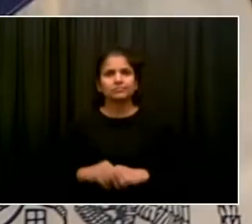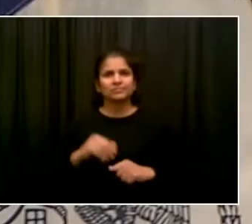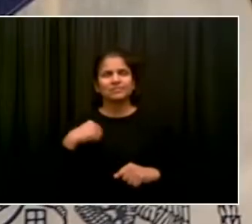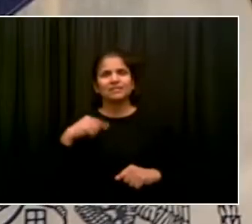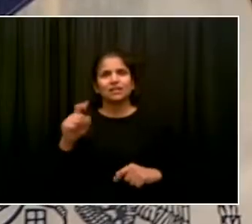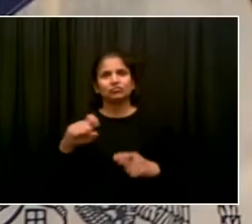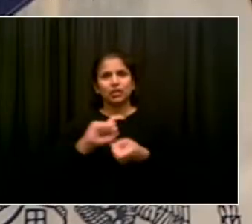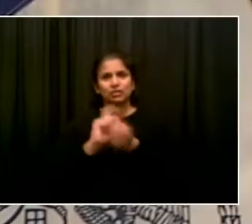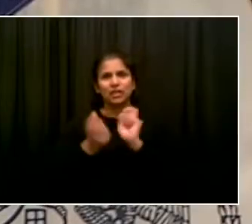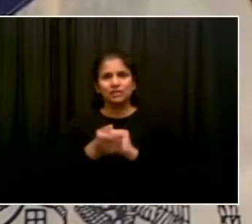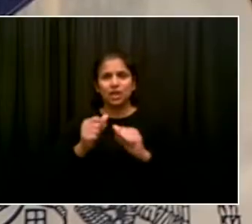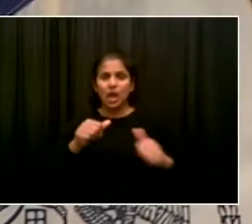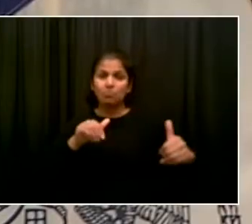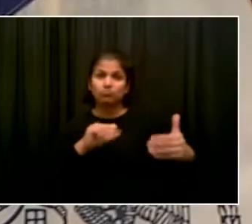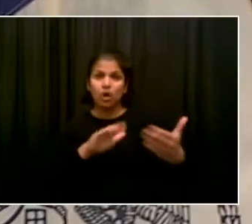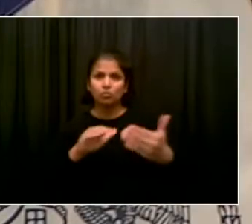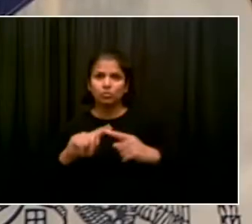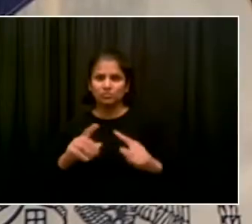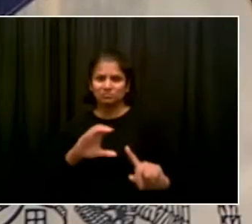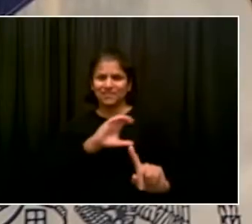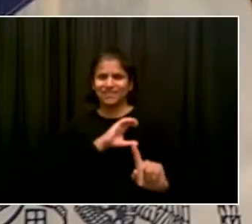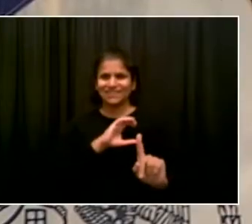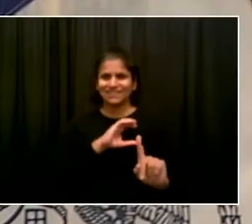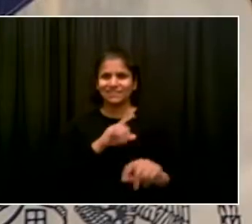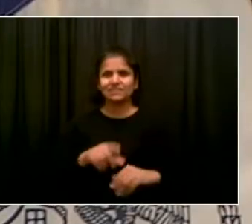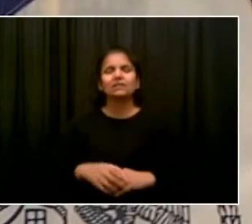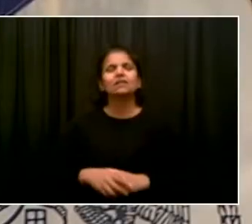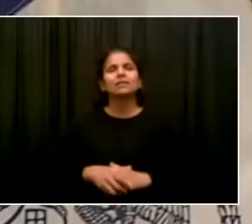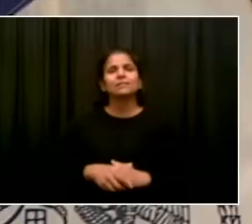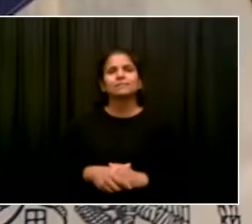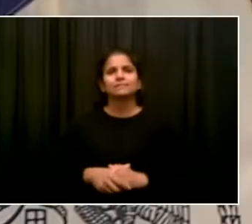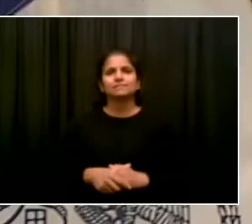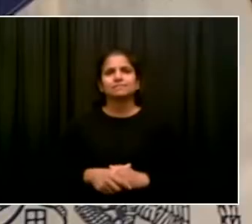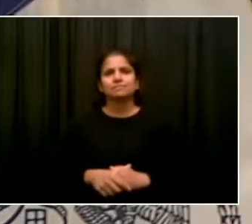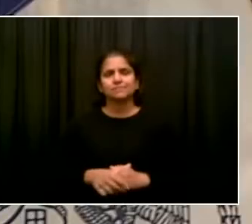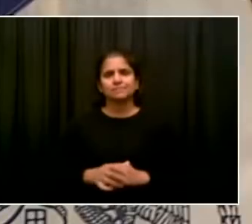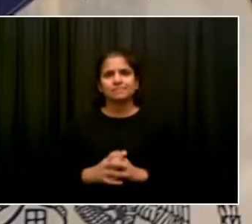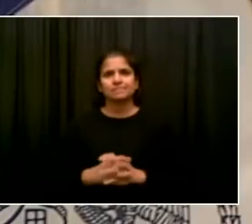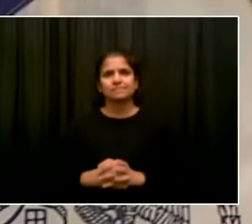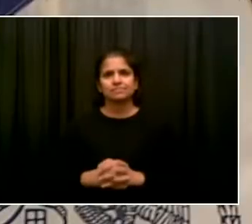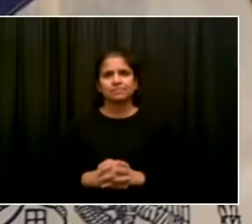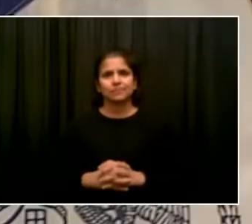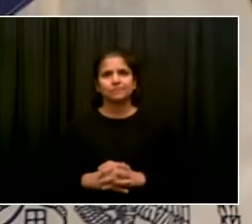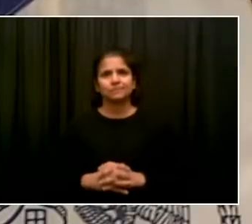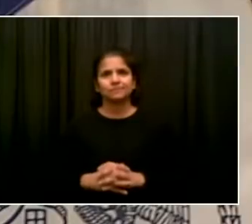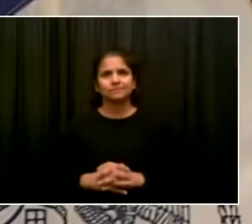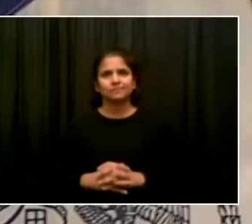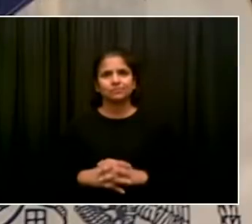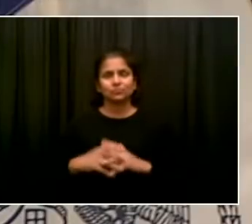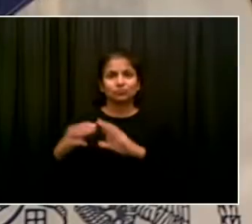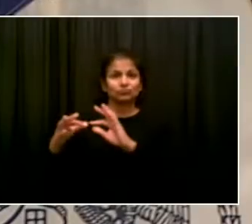OF THAT I WAS VERY DEVOTED TO BECAUSE IT WAS SUCH A CHANGE OF POLICING IN THE CITY I THINK IT MAKES US A LOT SAFER THAN IT